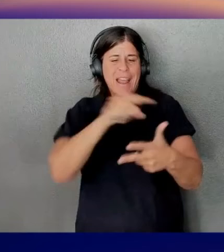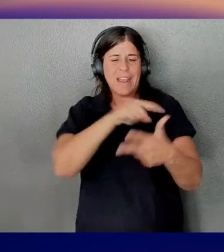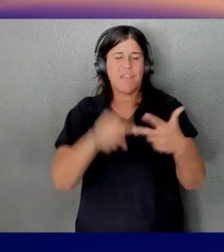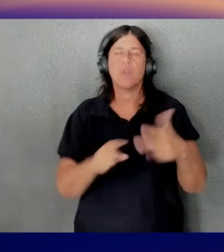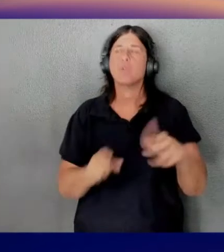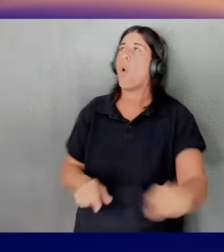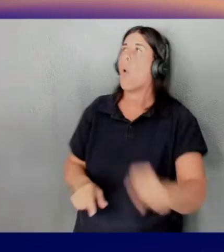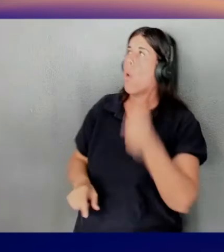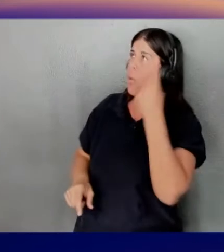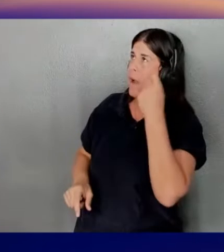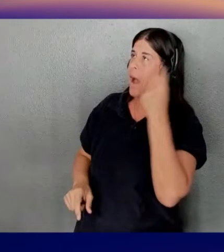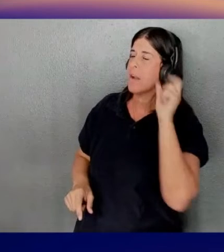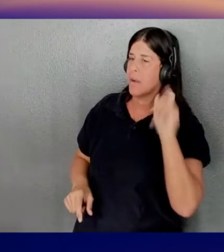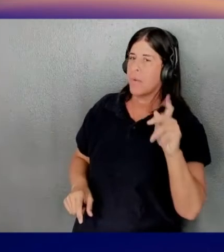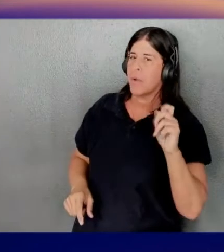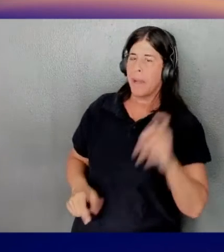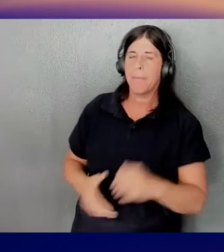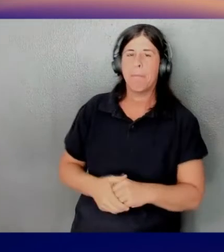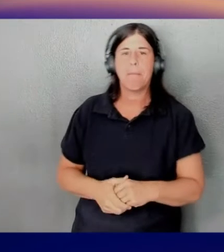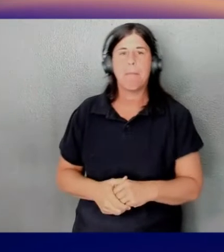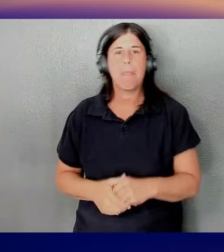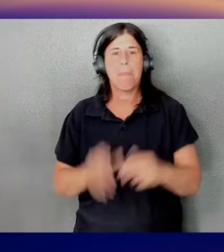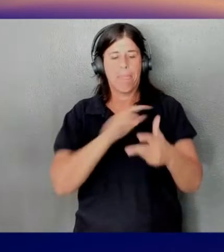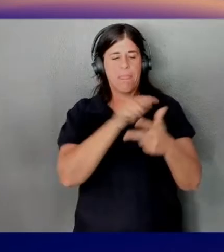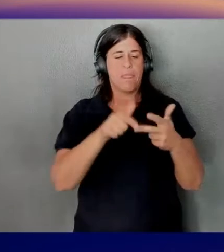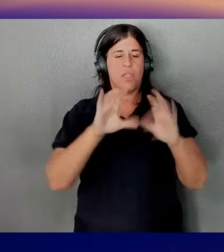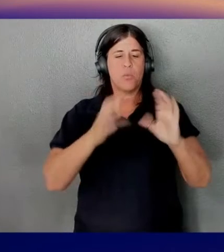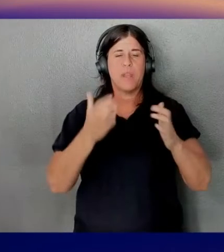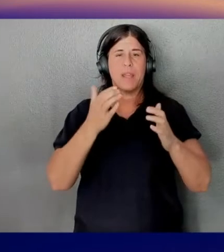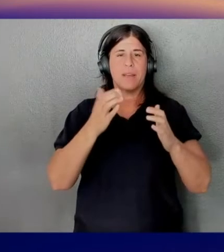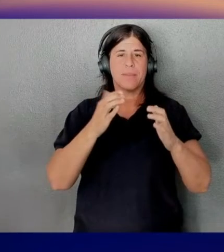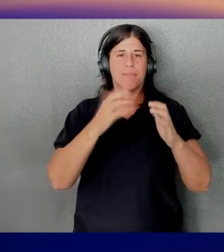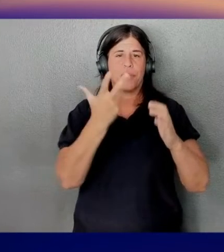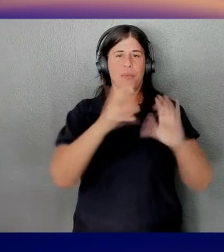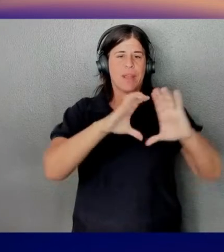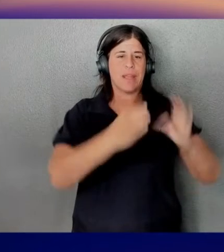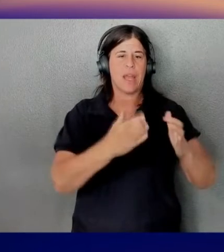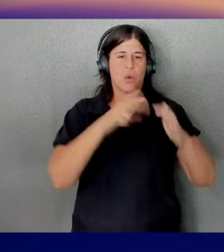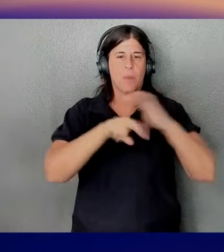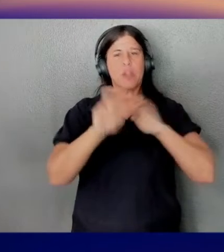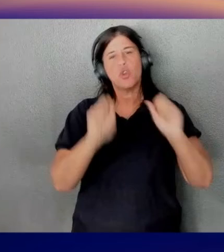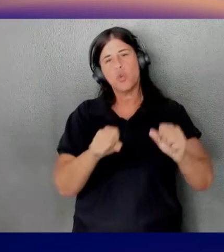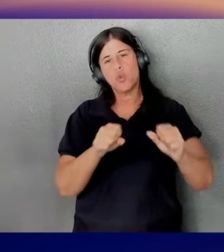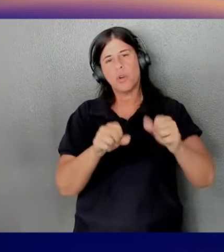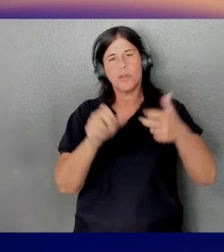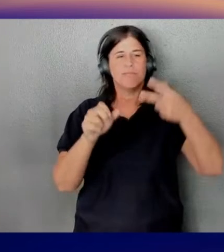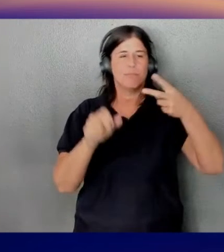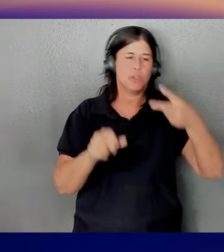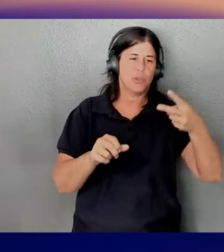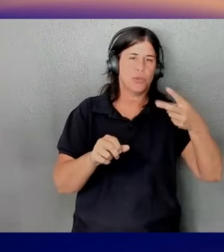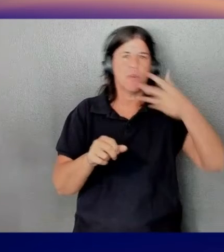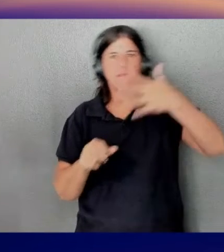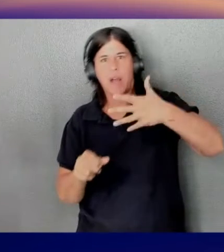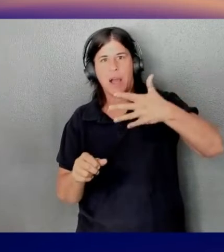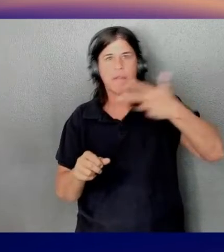Okay. That's a three category prediction. You could have two categories, or you could have five categories it's up to, up to the use case.